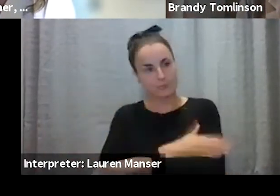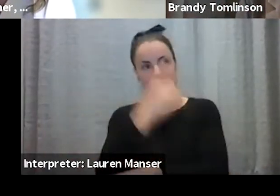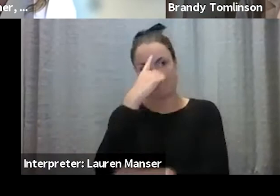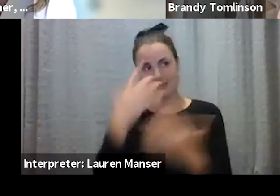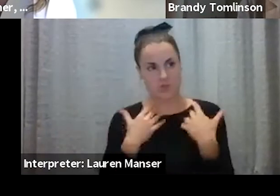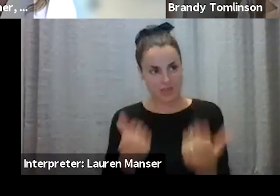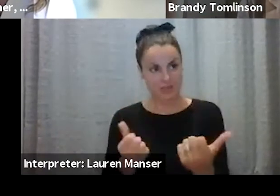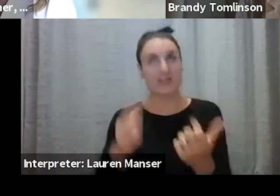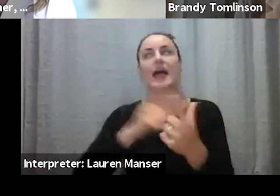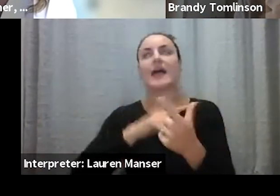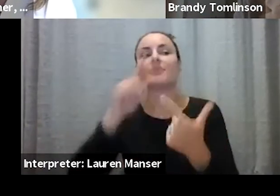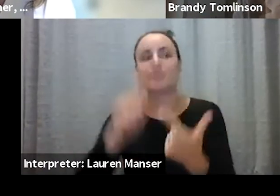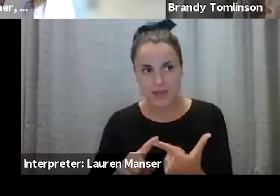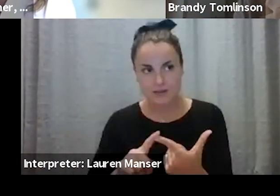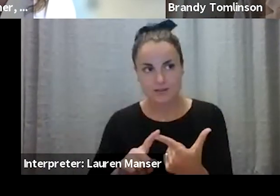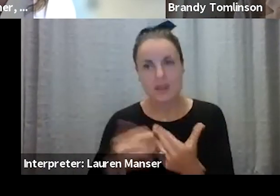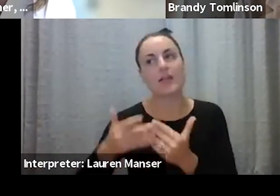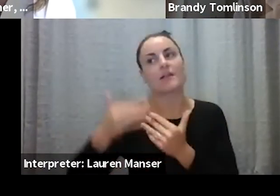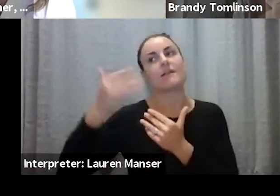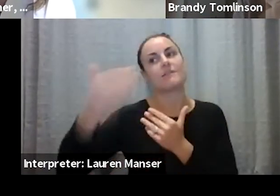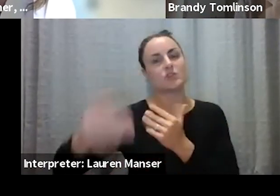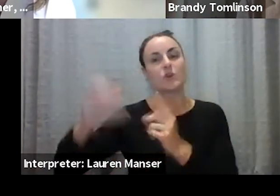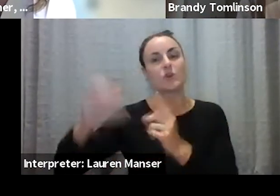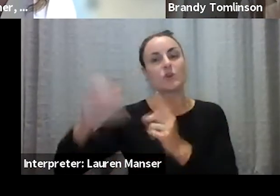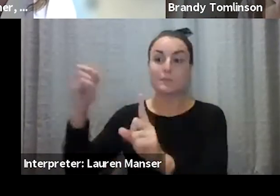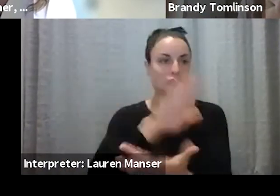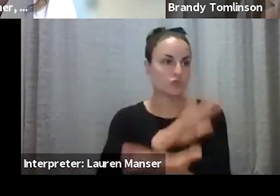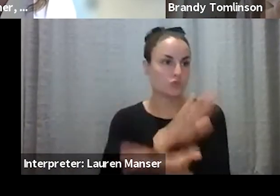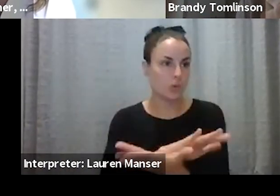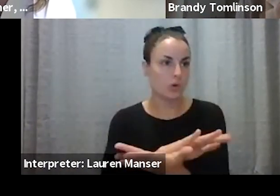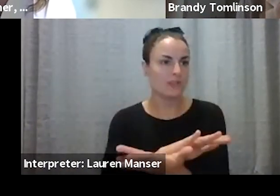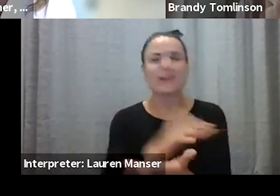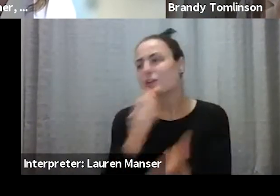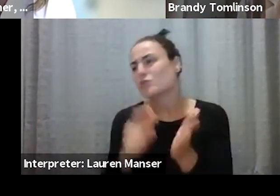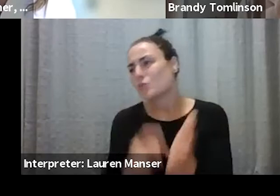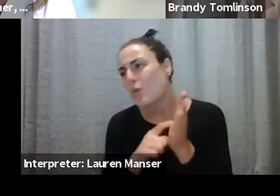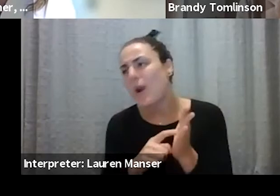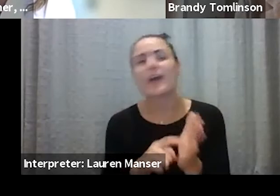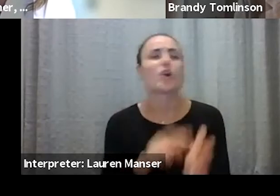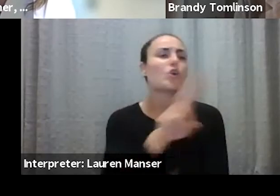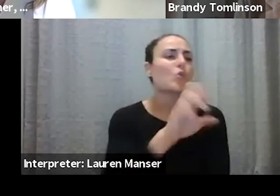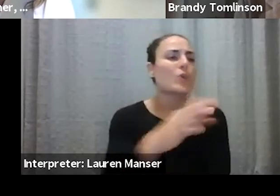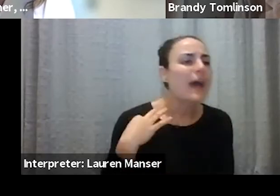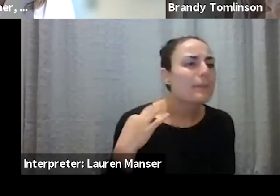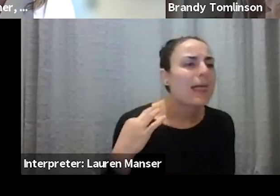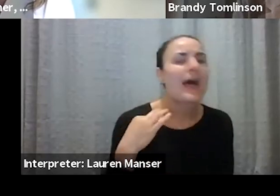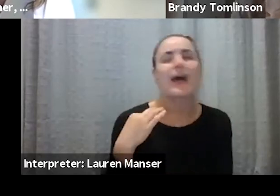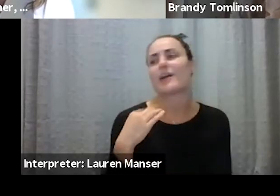and you're still a student, you don't have to reapply, you genuinely do not owe any financial aid, it's a much better solution.